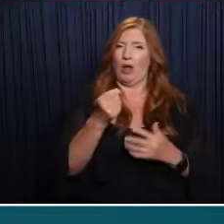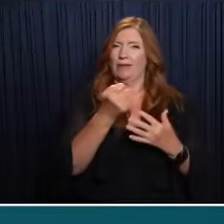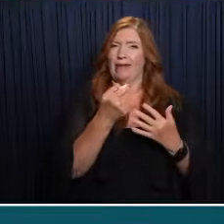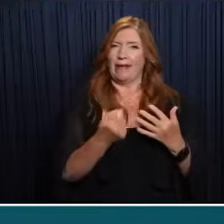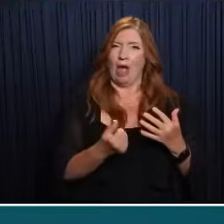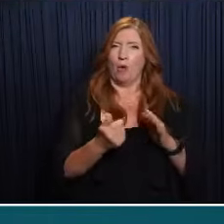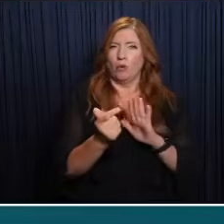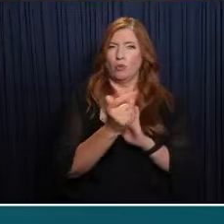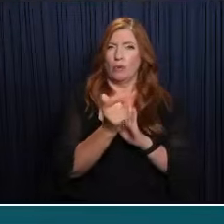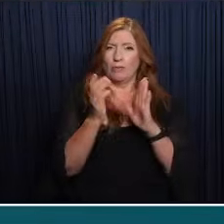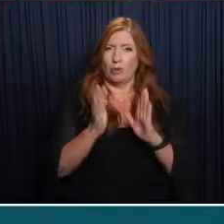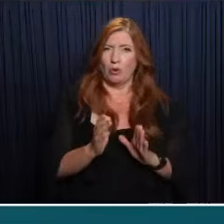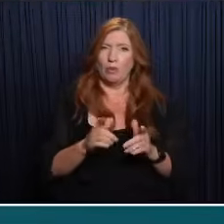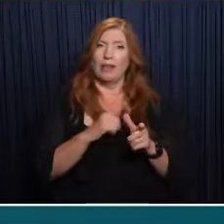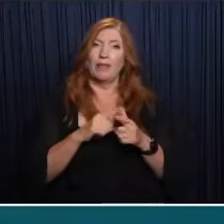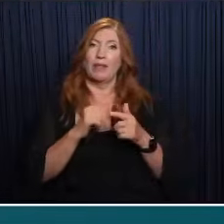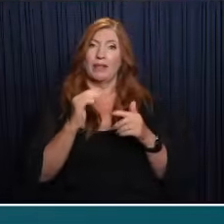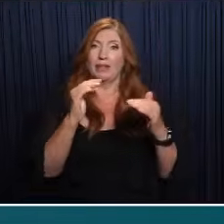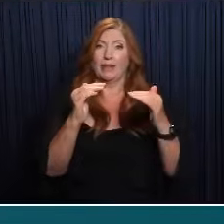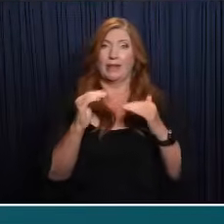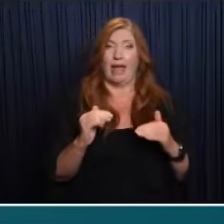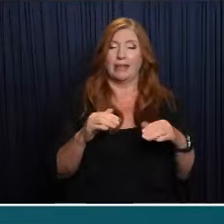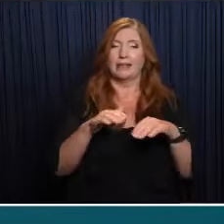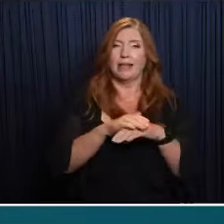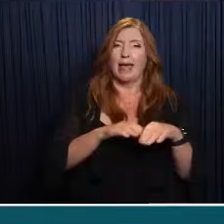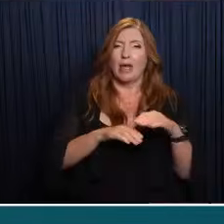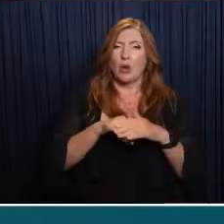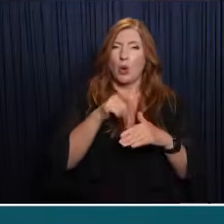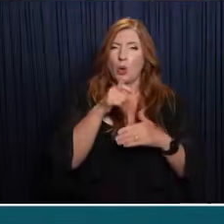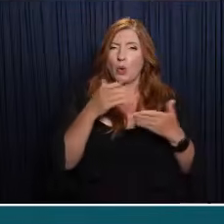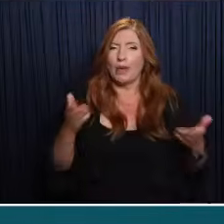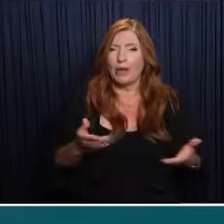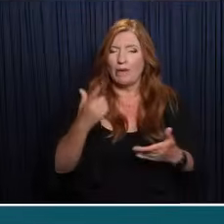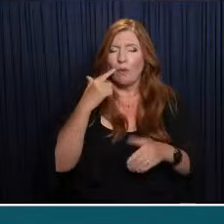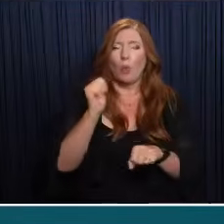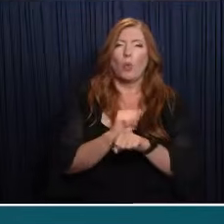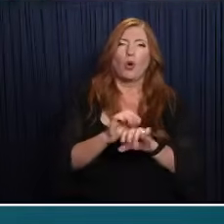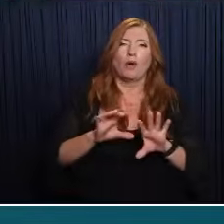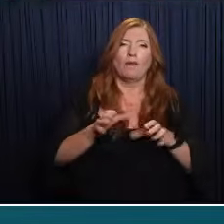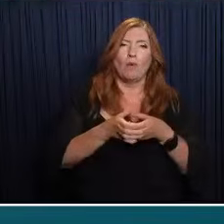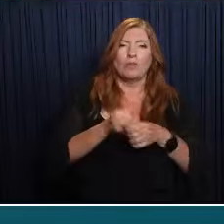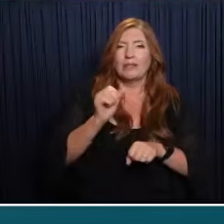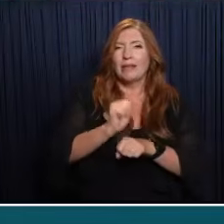WHEN YOU START THERE AND YOU THIN OUT THE CRIMINALS, RIGHT, AND THEN WE CAN GO TO THE NEXT